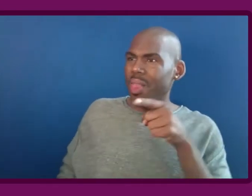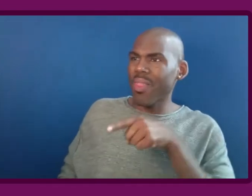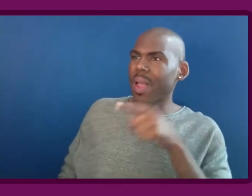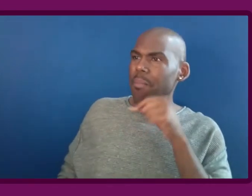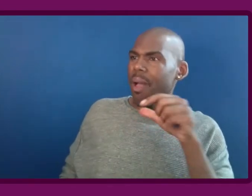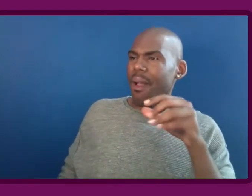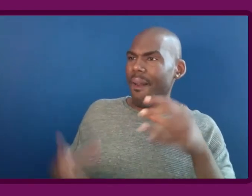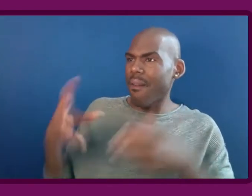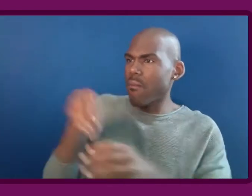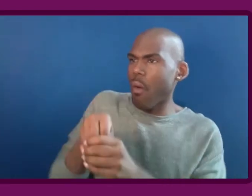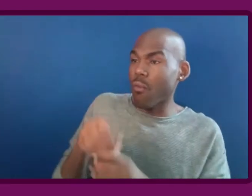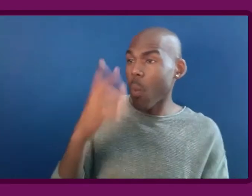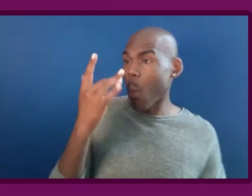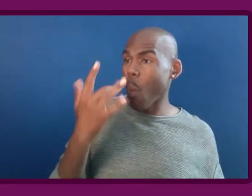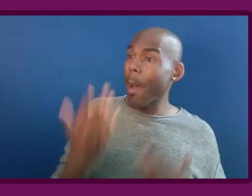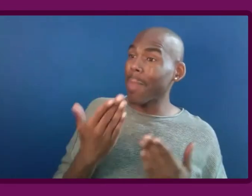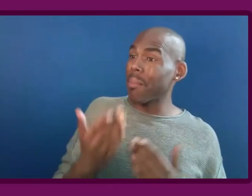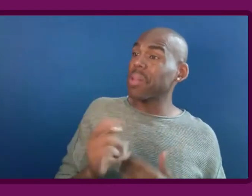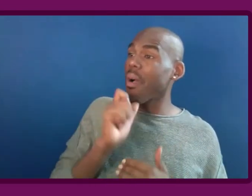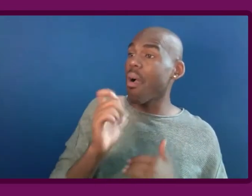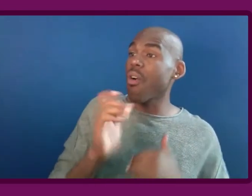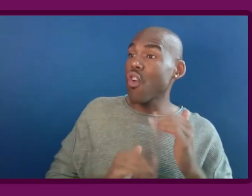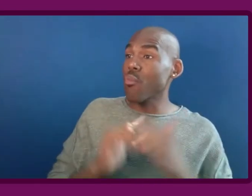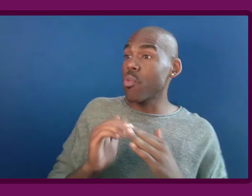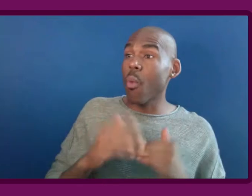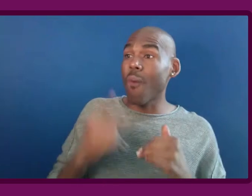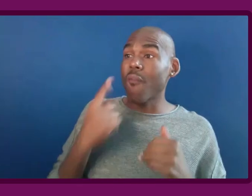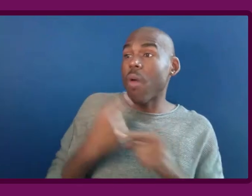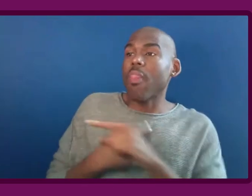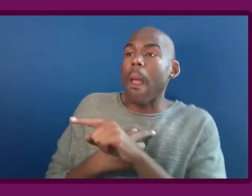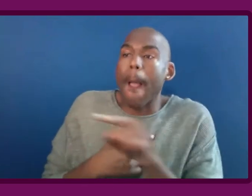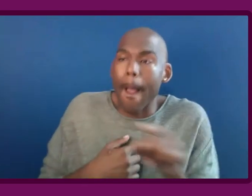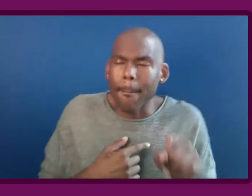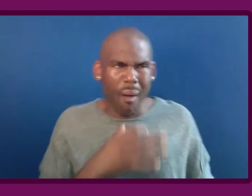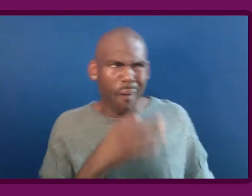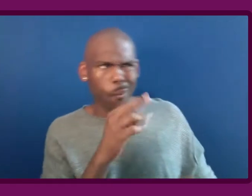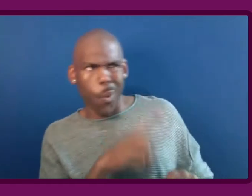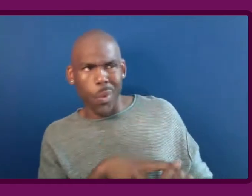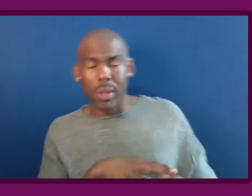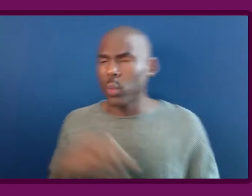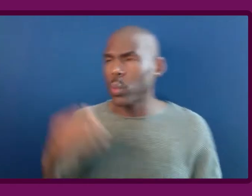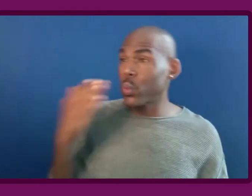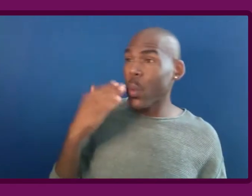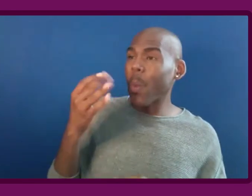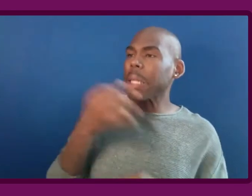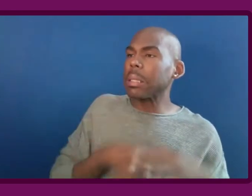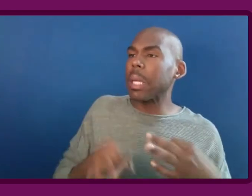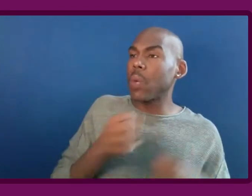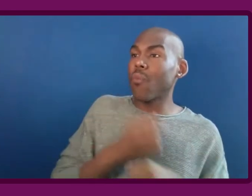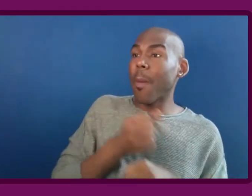They're not involving them because maybe it's uncomfortable for them. Maryangel Garcia-Ramos: Of course. Ashley Inkumsah: Instead of making the set